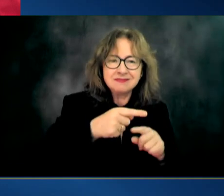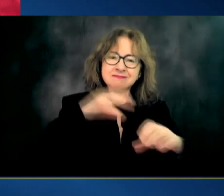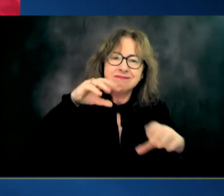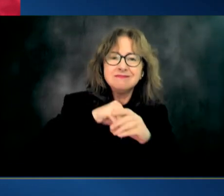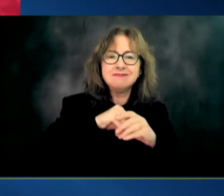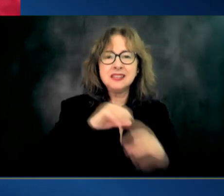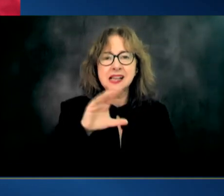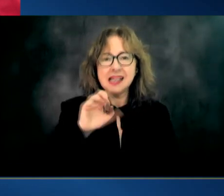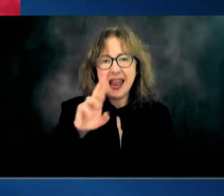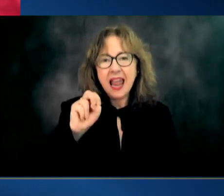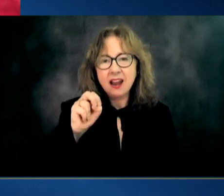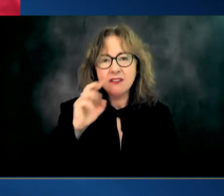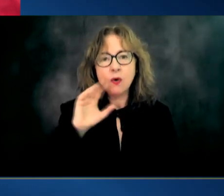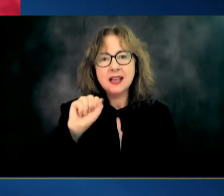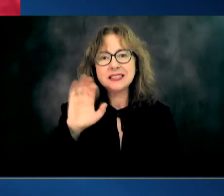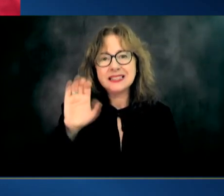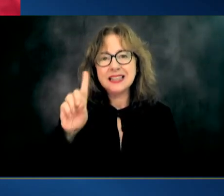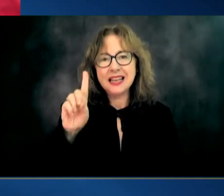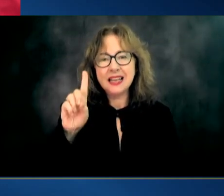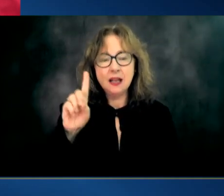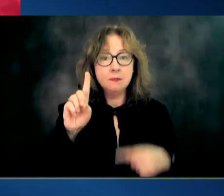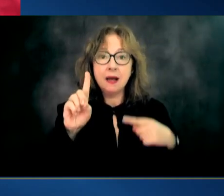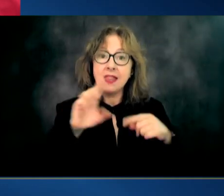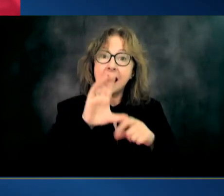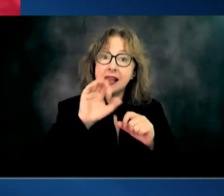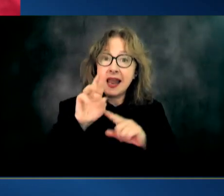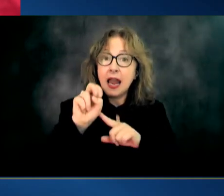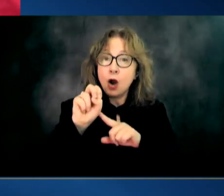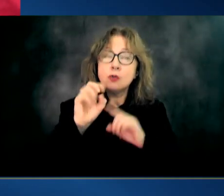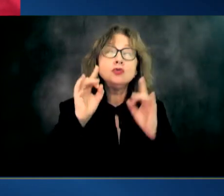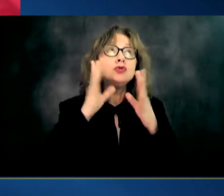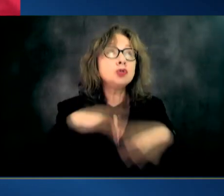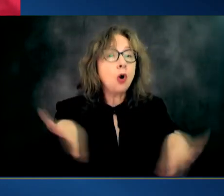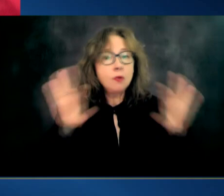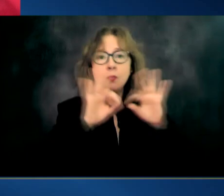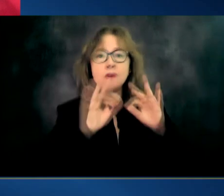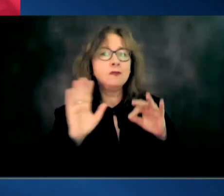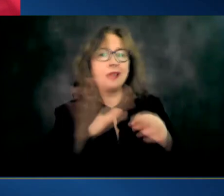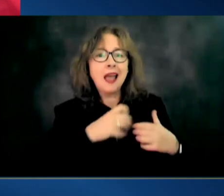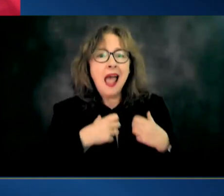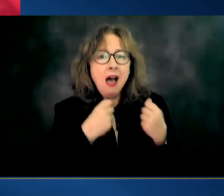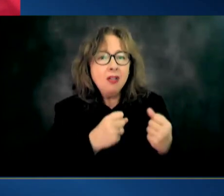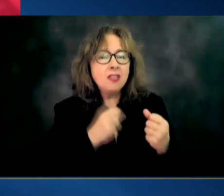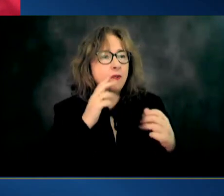which is so important for protecting their health and helping them to thrive. And one barrier